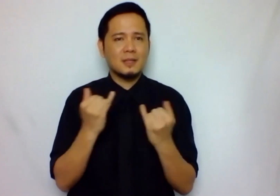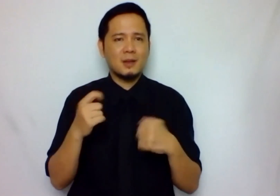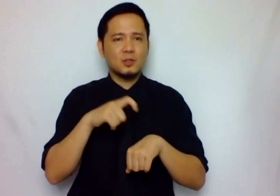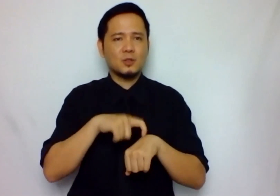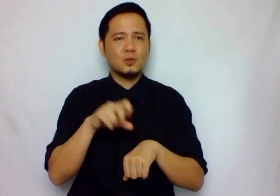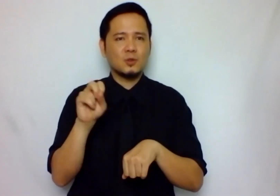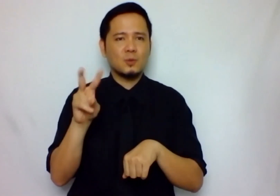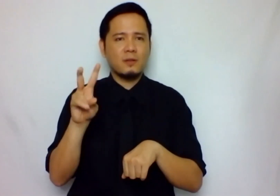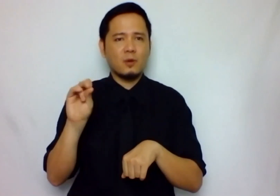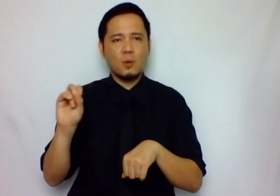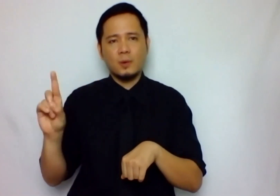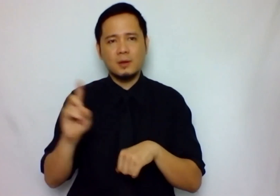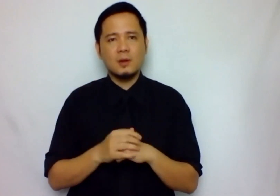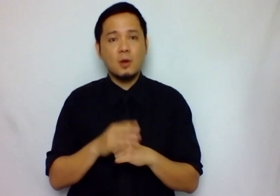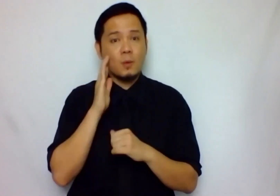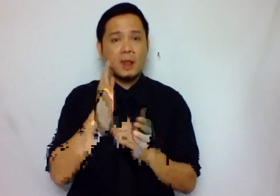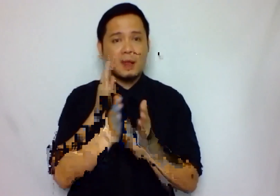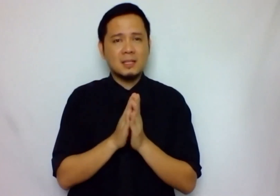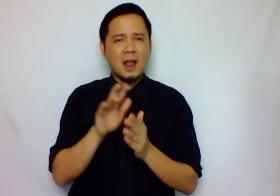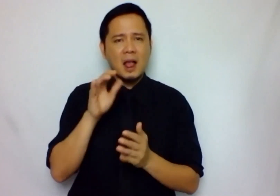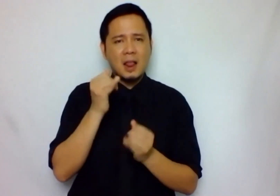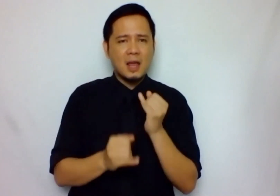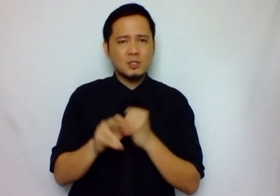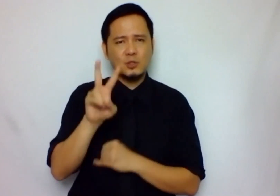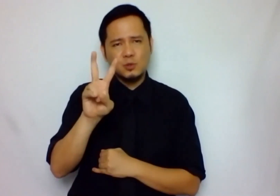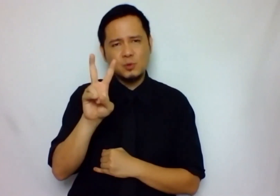Okay let’s just choose the last two or three questions.